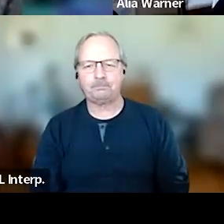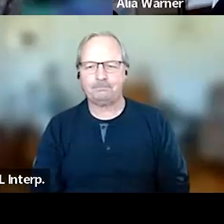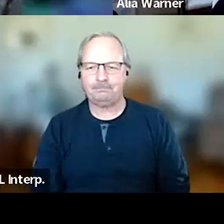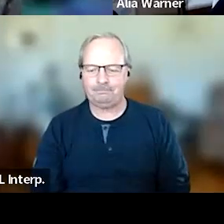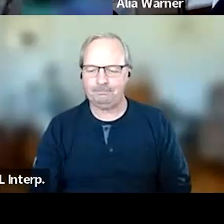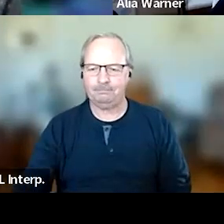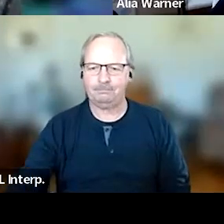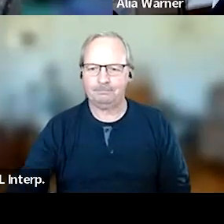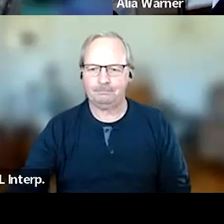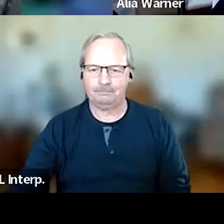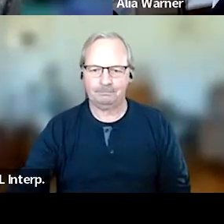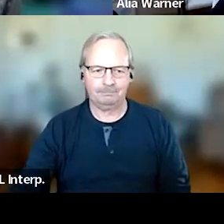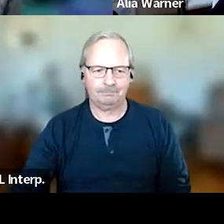Missy, do you wanna introduce yourself?